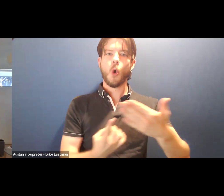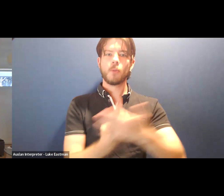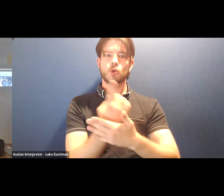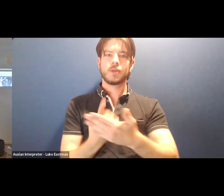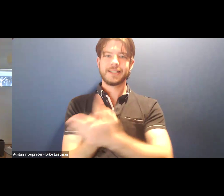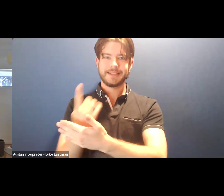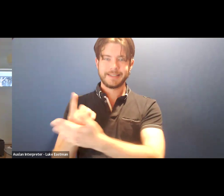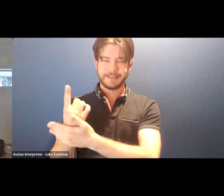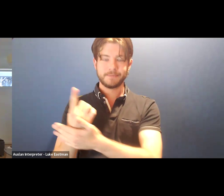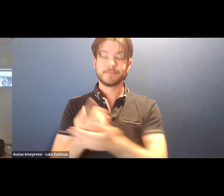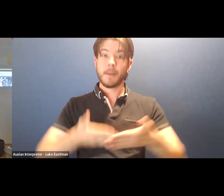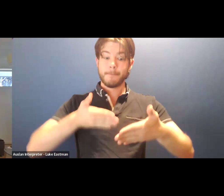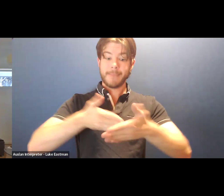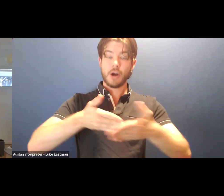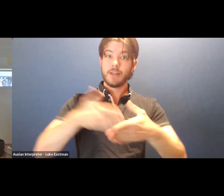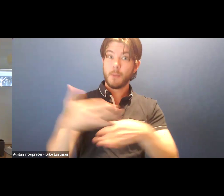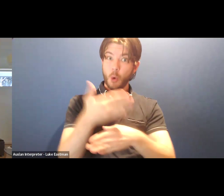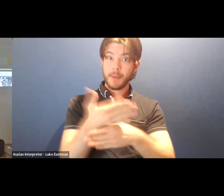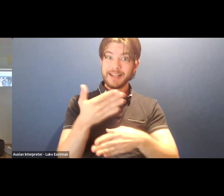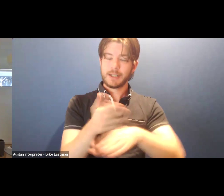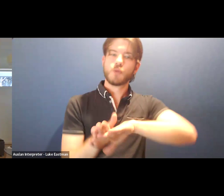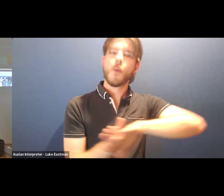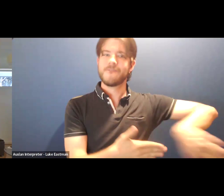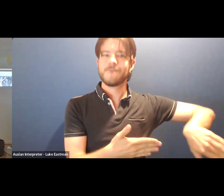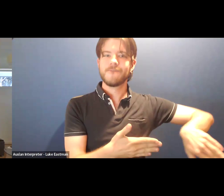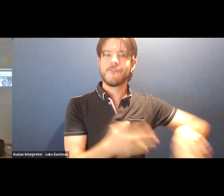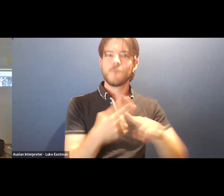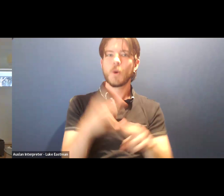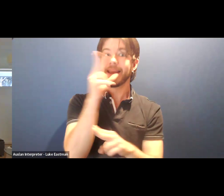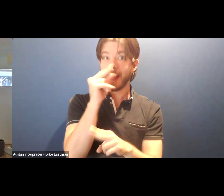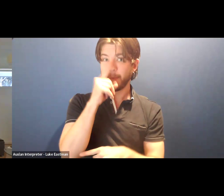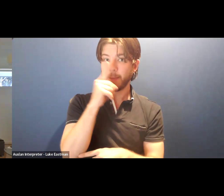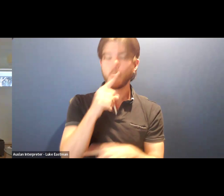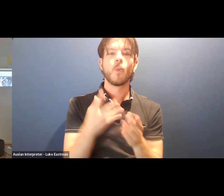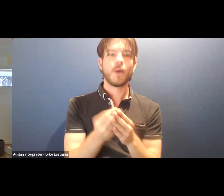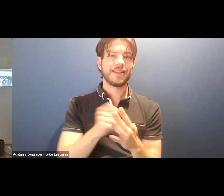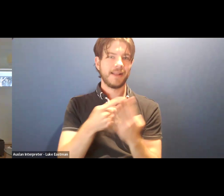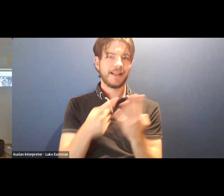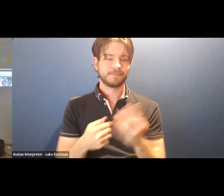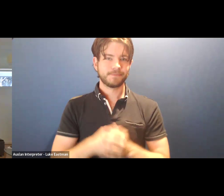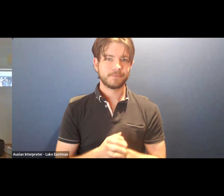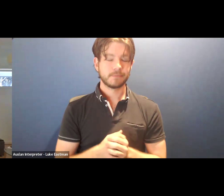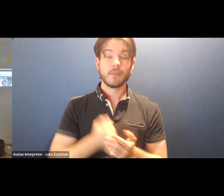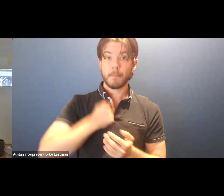employment barriers for young people with